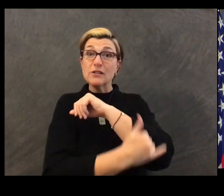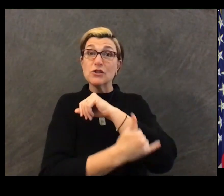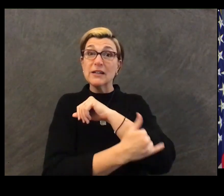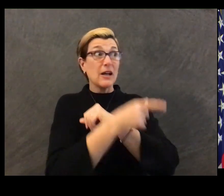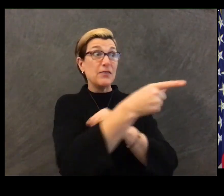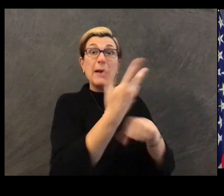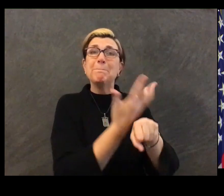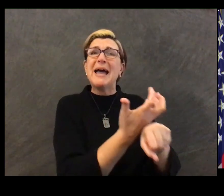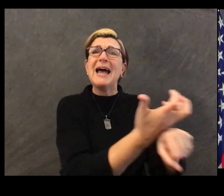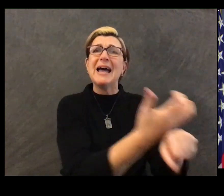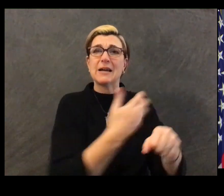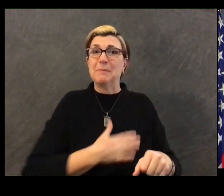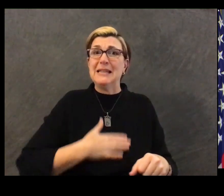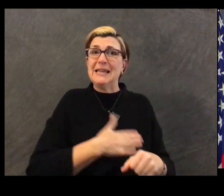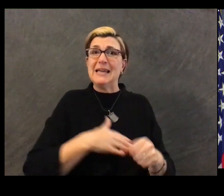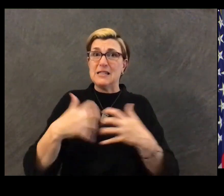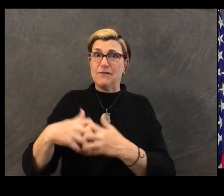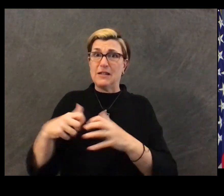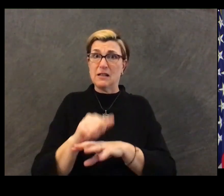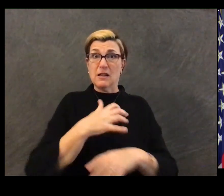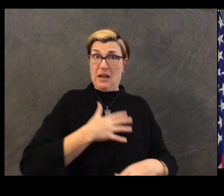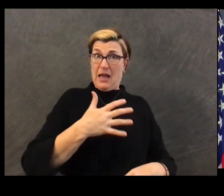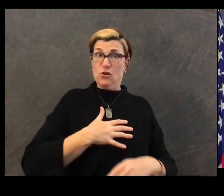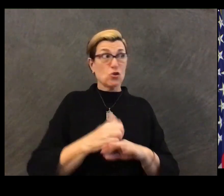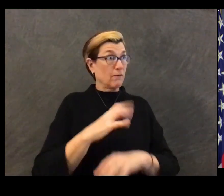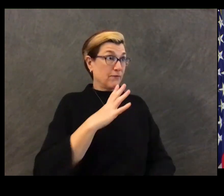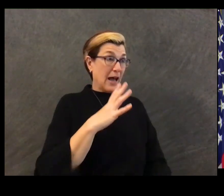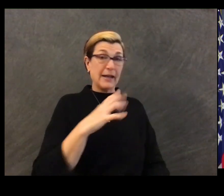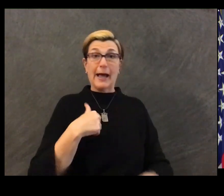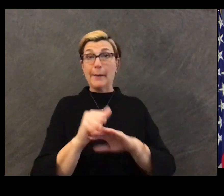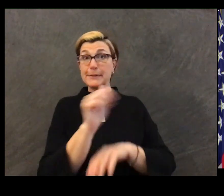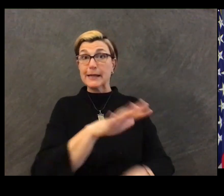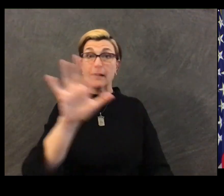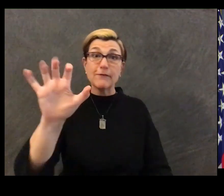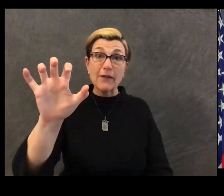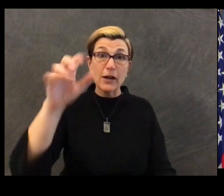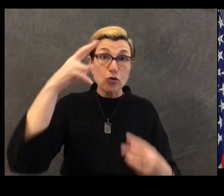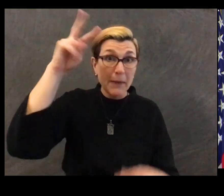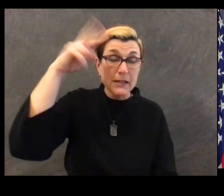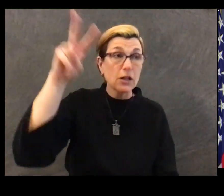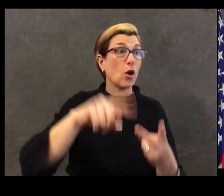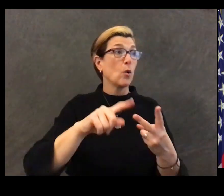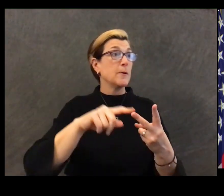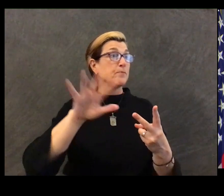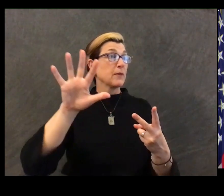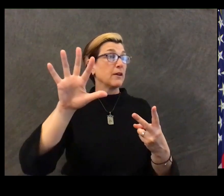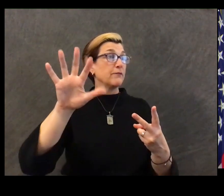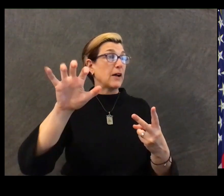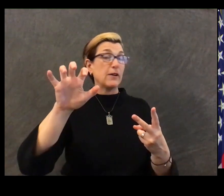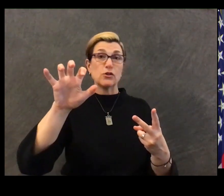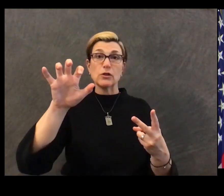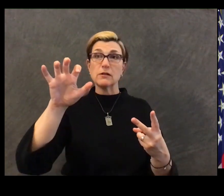500 to Mexico then another 500 to France we're sending some to Spain we're